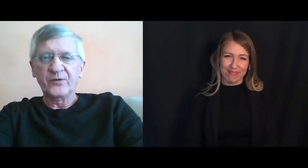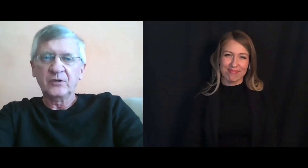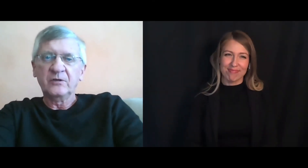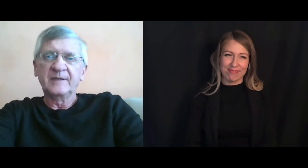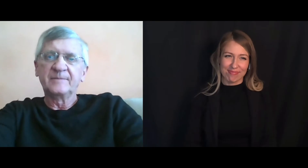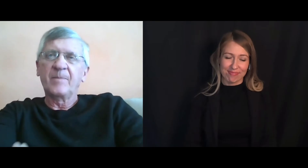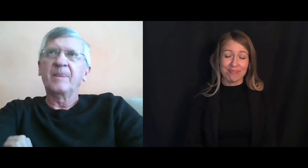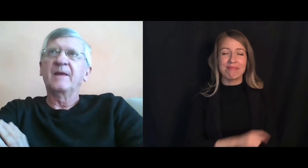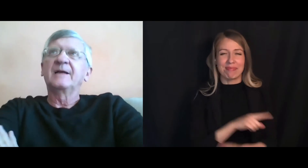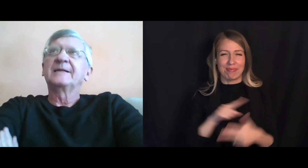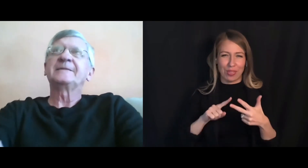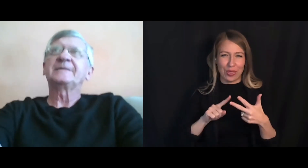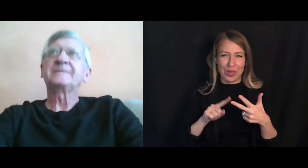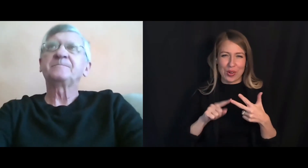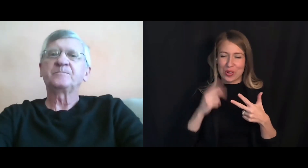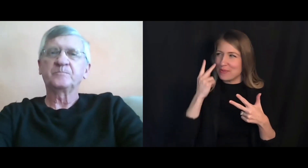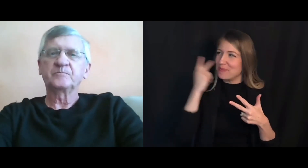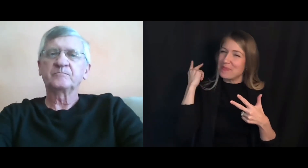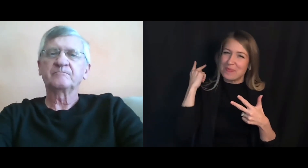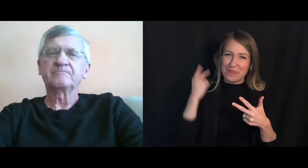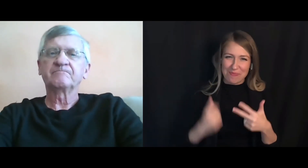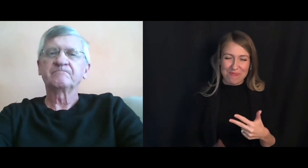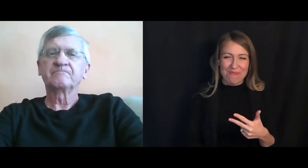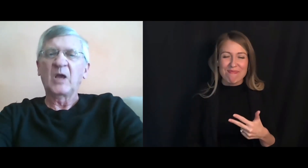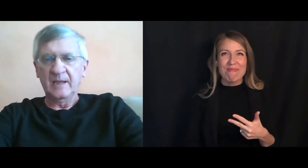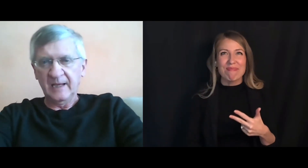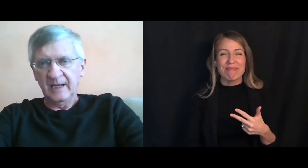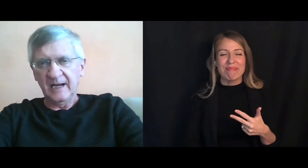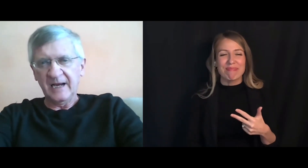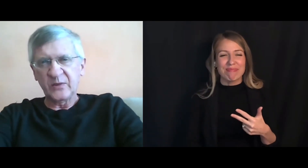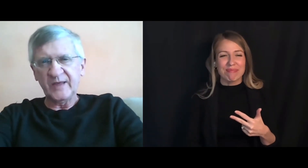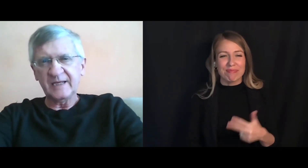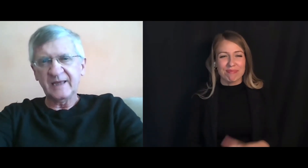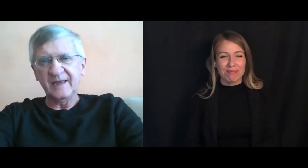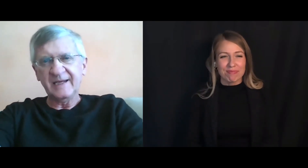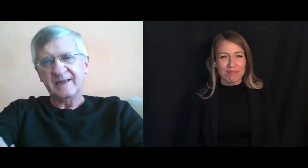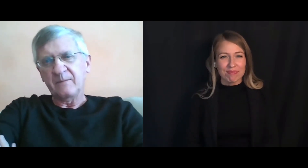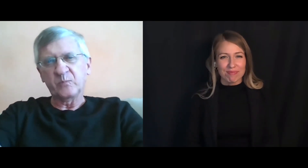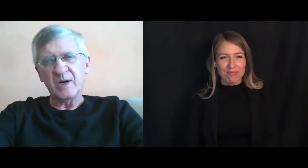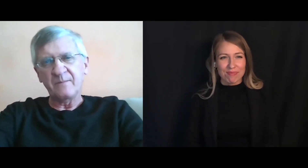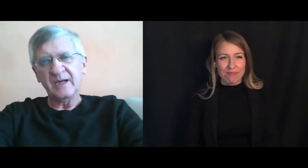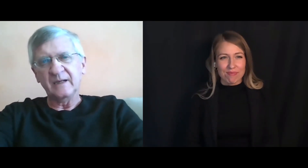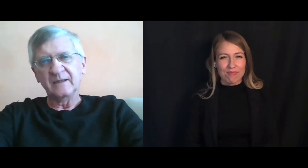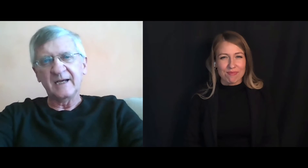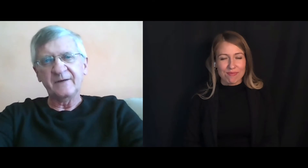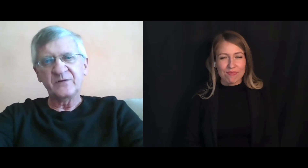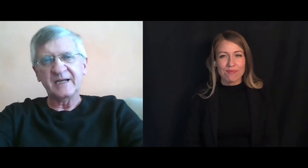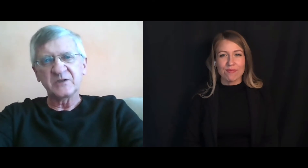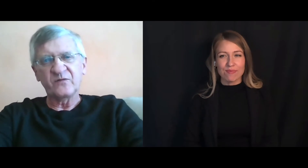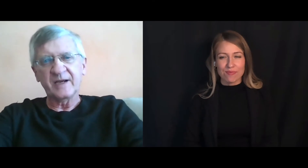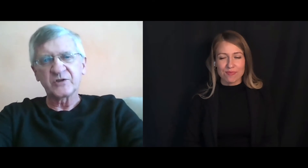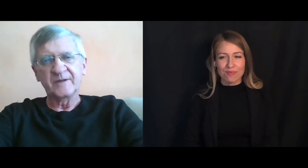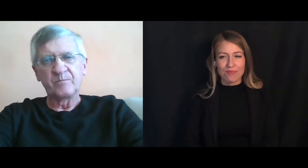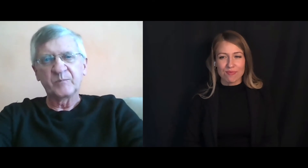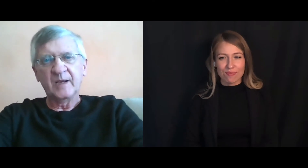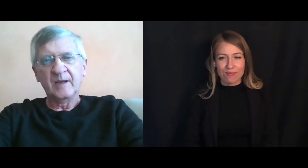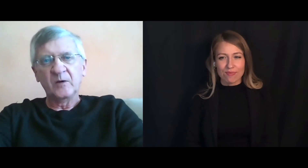And third, I think the thing that brought me a lot of satisfaction